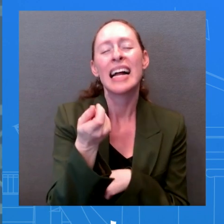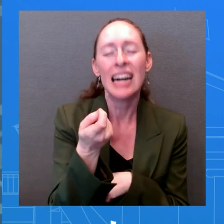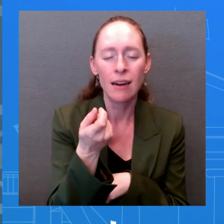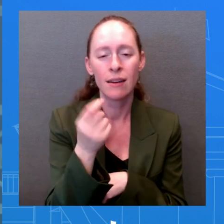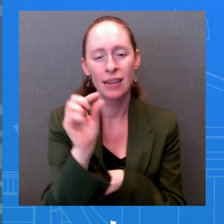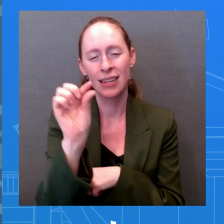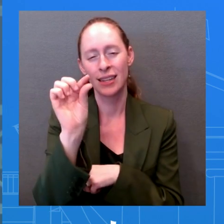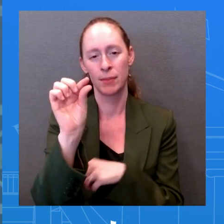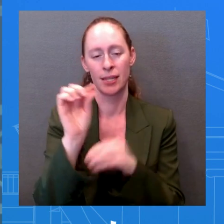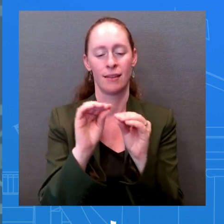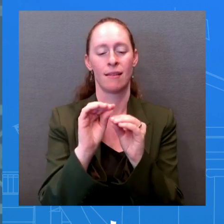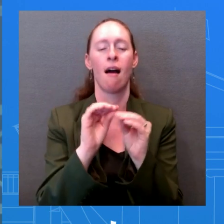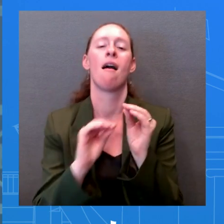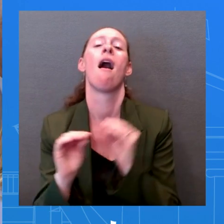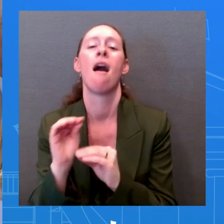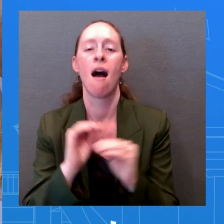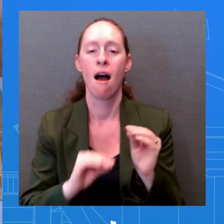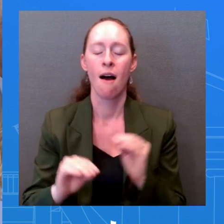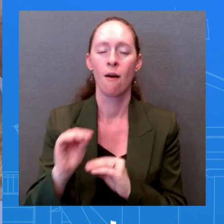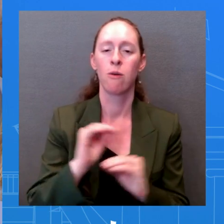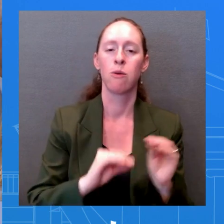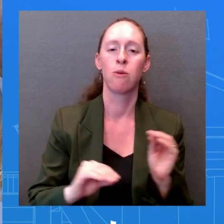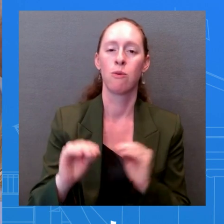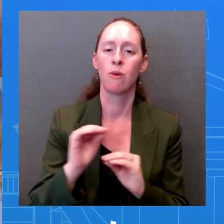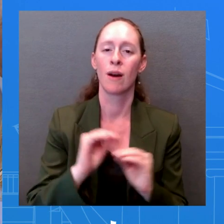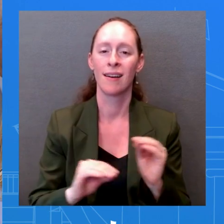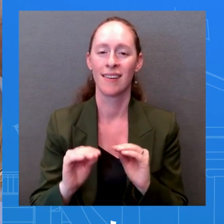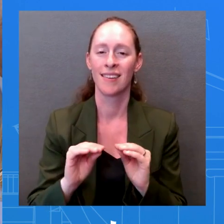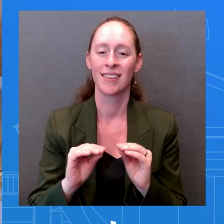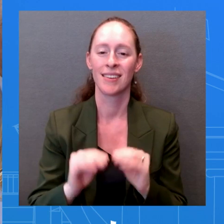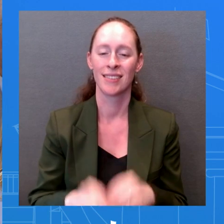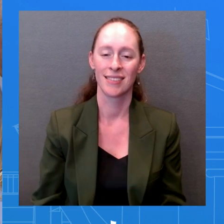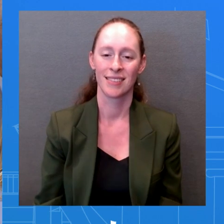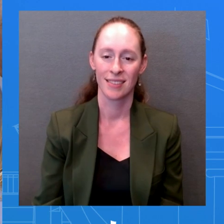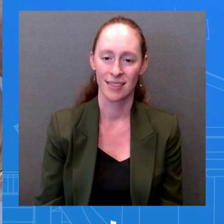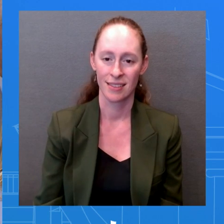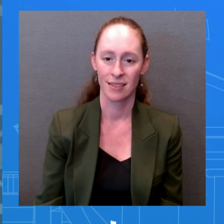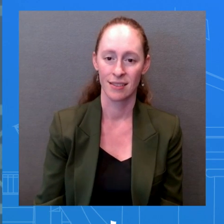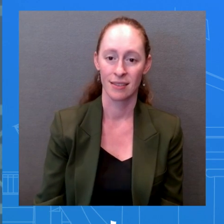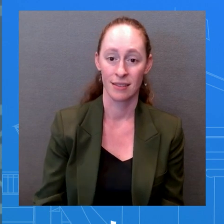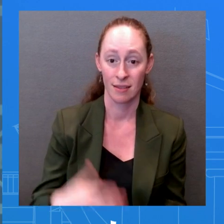that aides who worked on it were biased in any way if they themselves had student debt Ms. Jean-Pierre: Again, I'm not going to respond